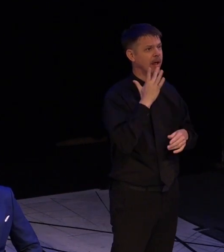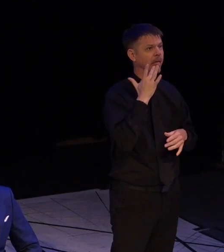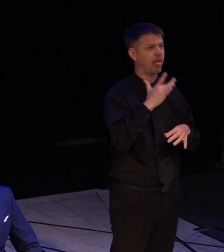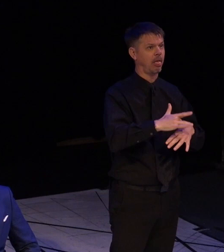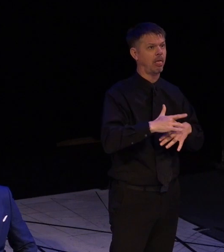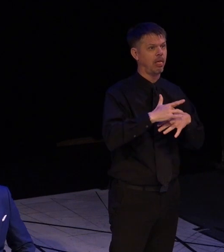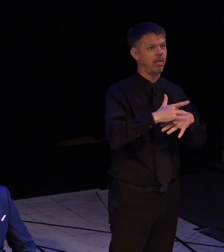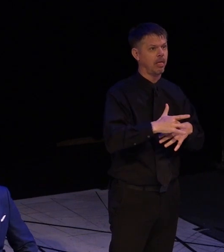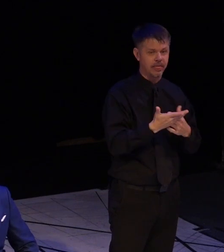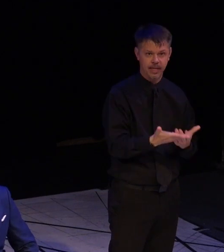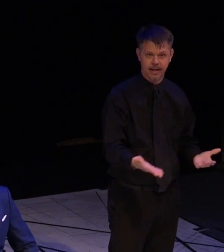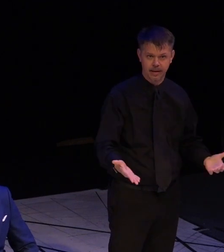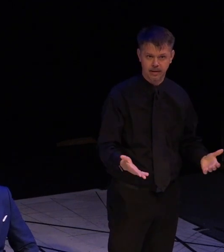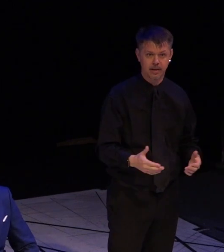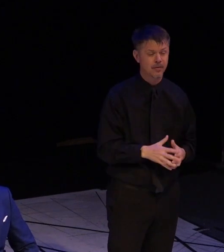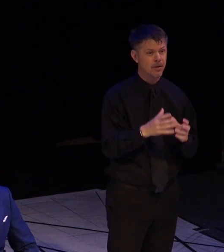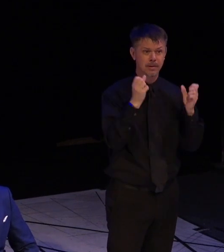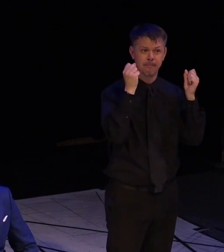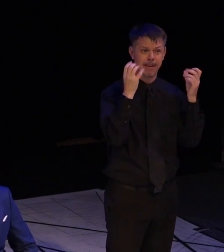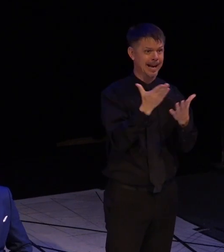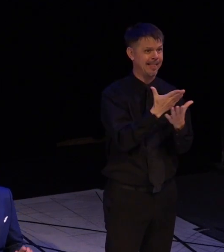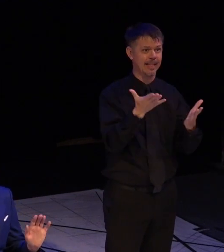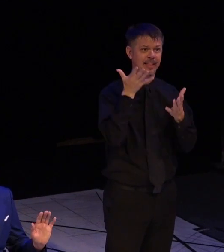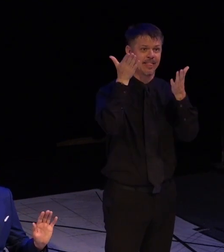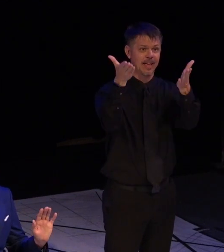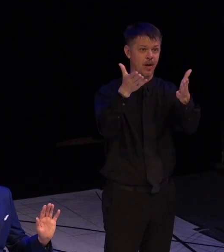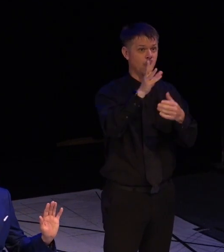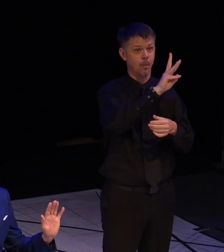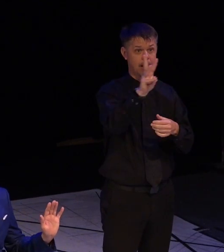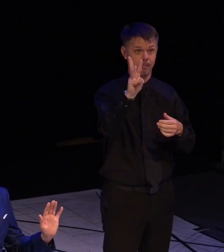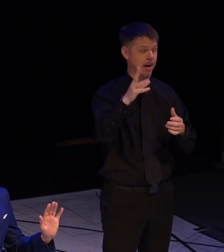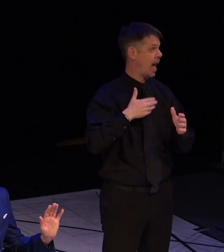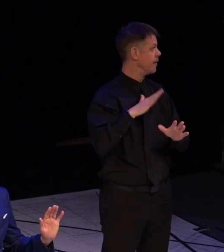and there's a lot of stuff out there on the internet, so I've heard. I haven't looked at anything.